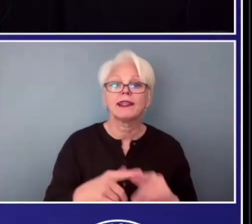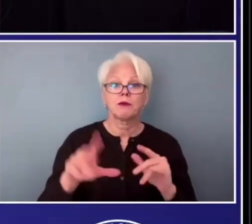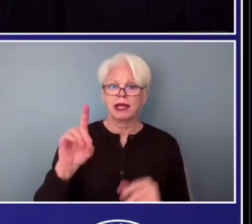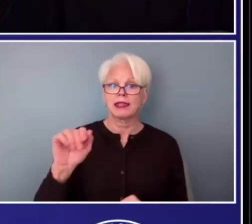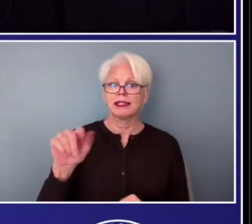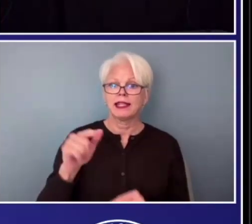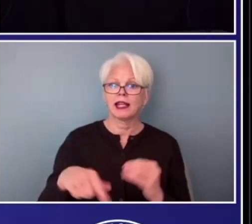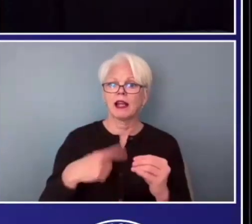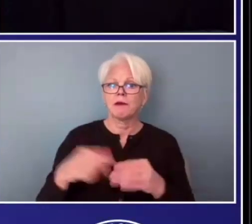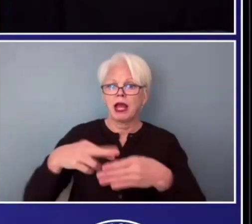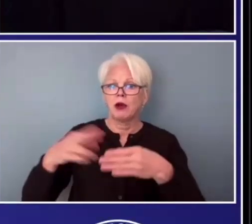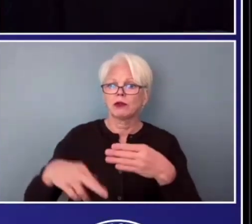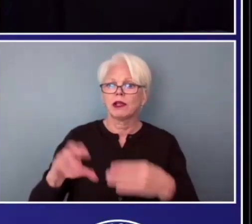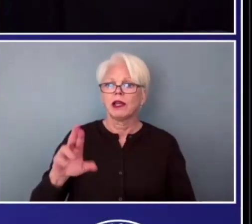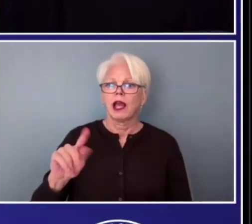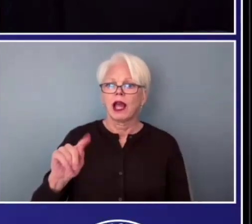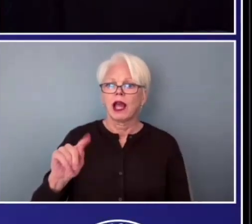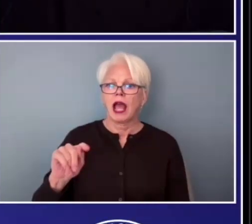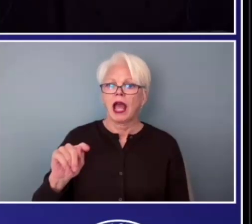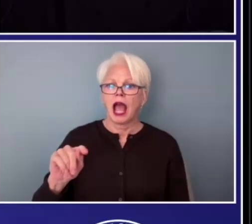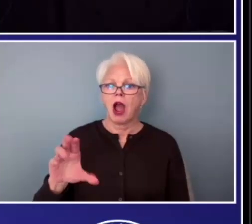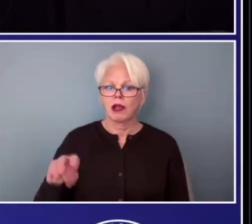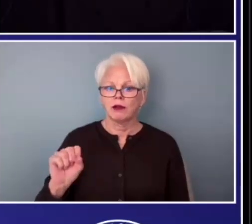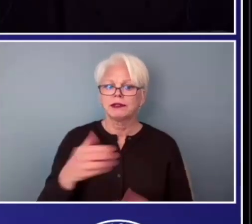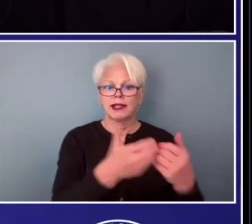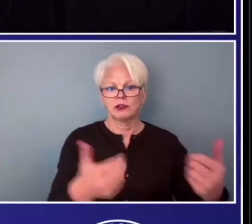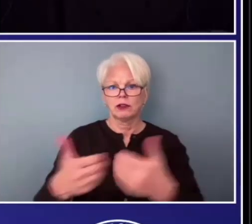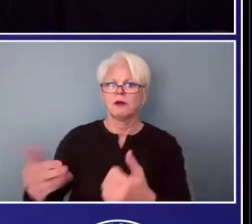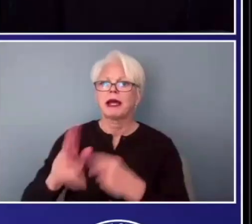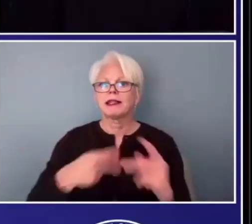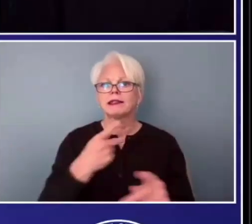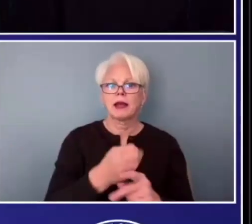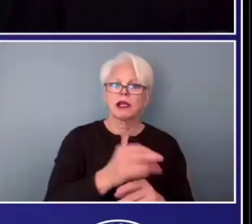outcomes disaggregated by the types of institutions so institutions can have